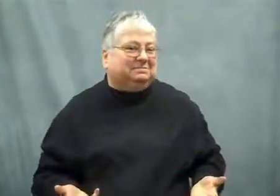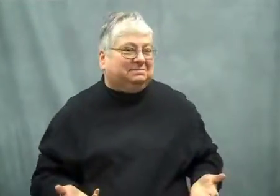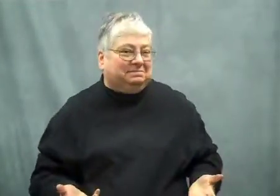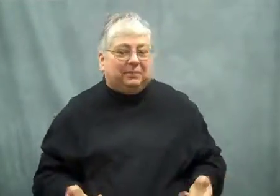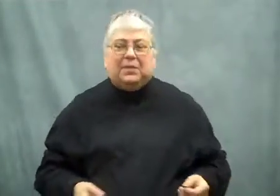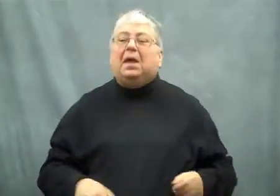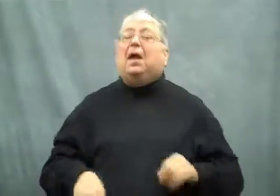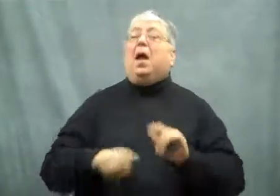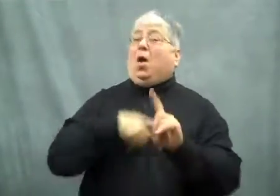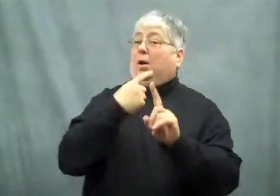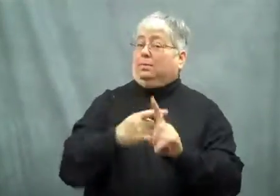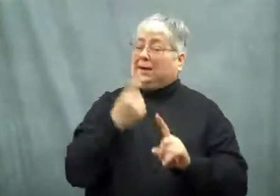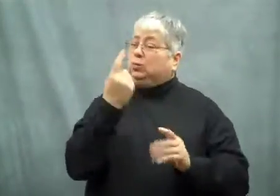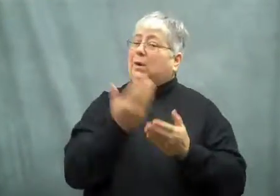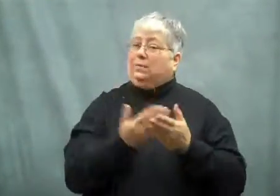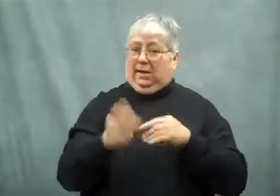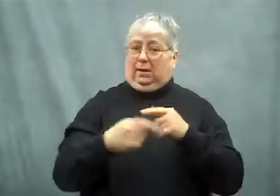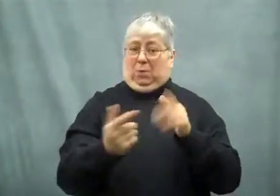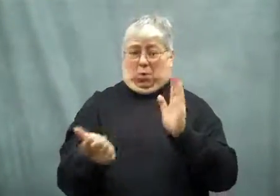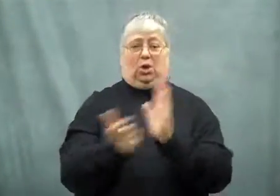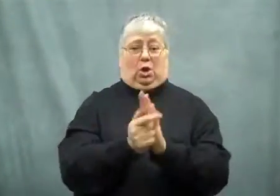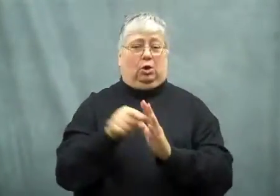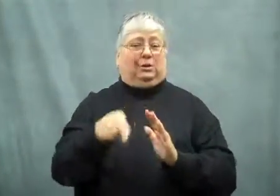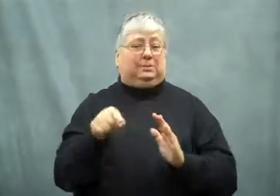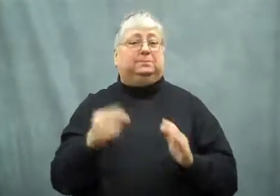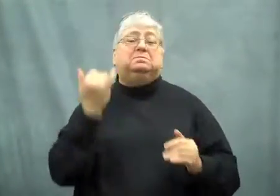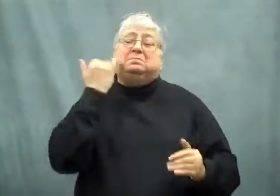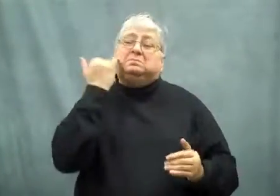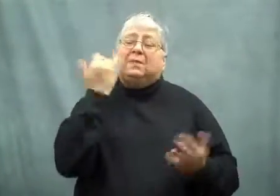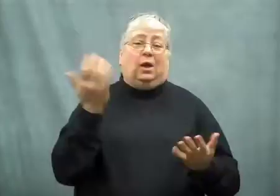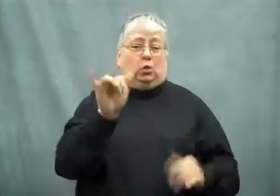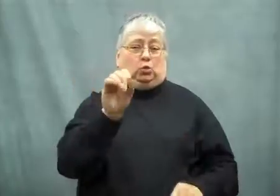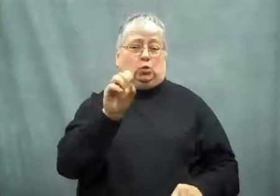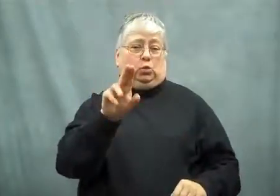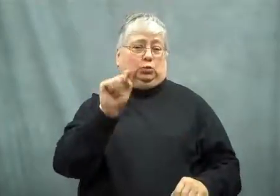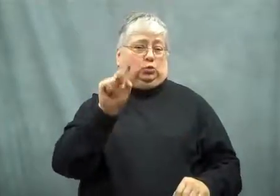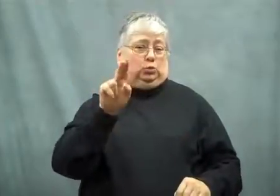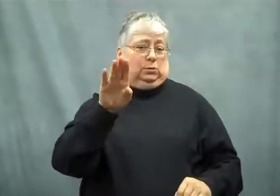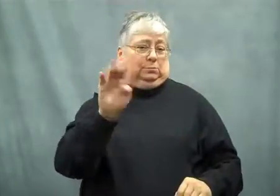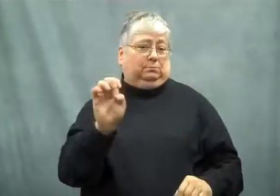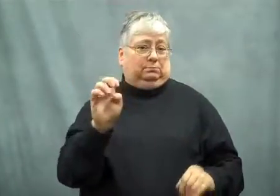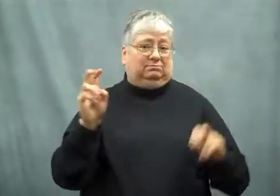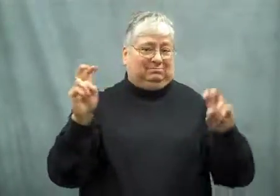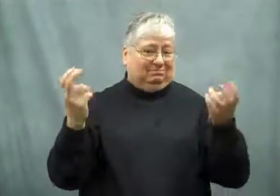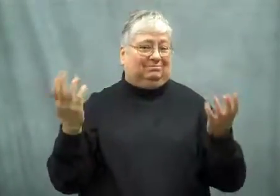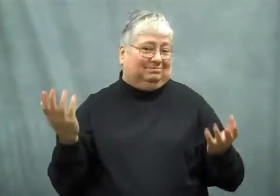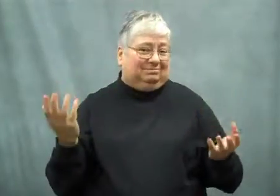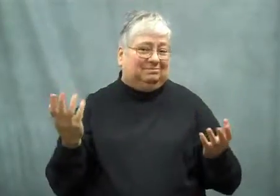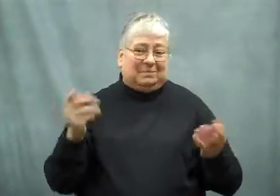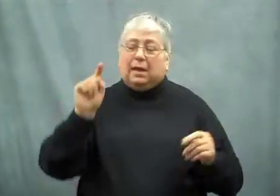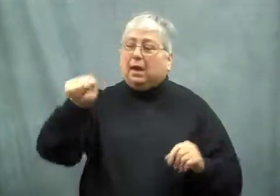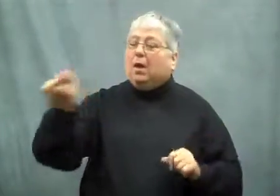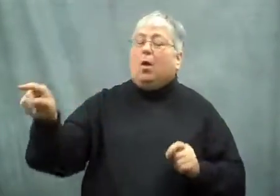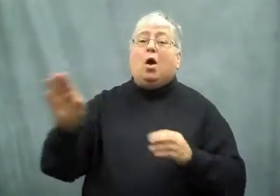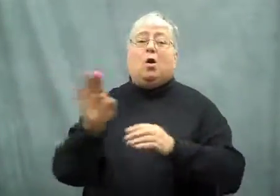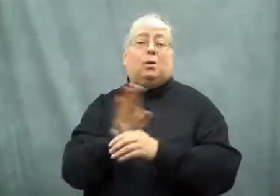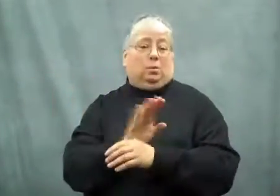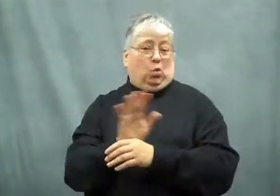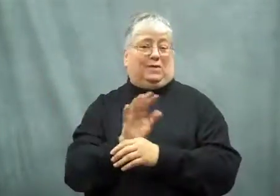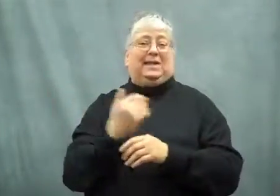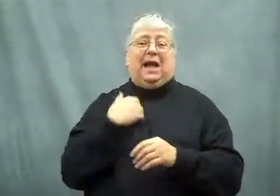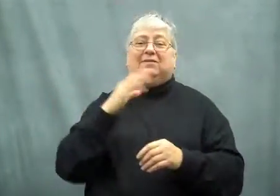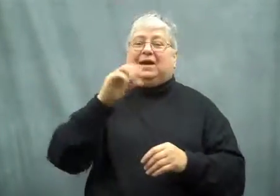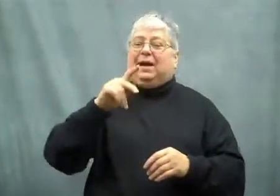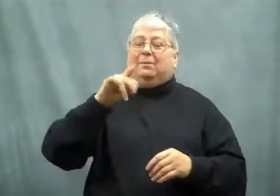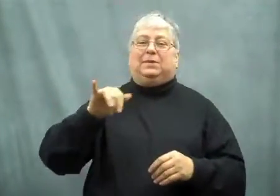There is one provision in the law that can affect sites like YouTube.